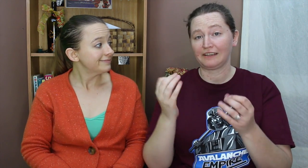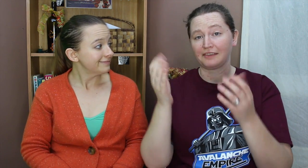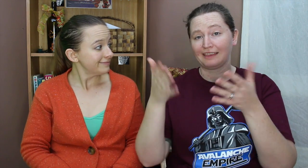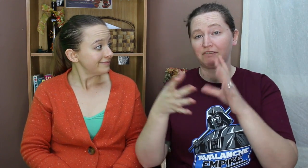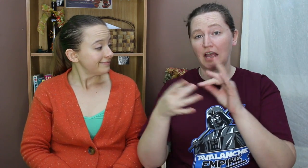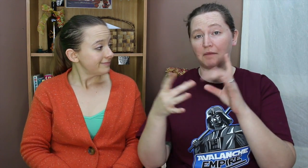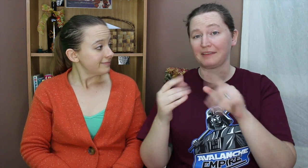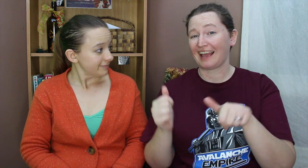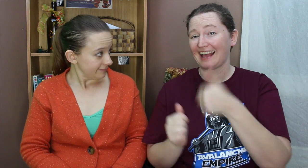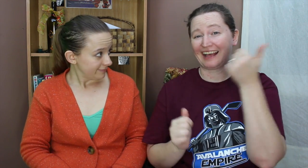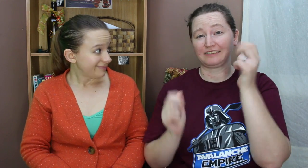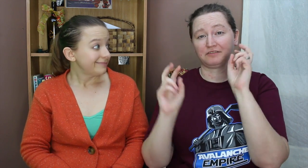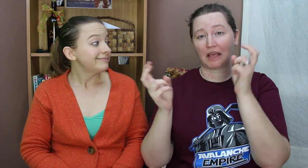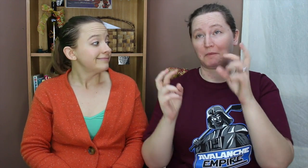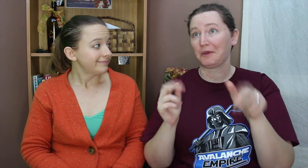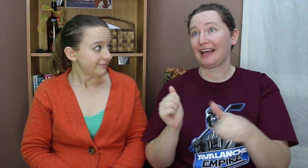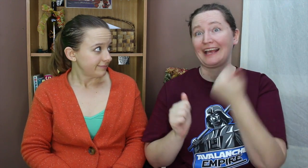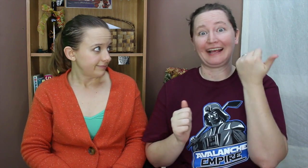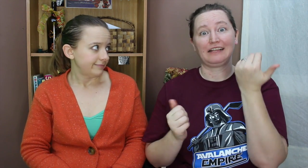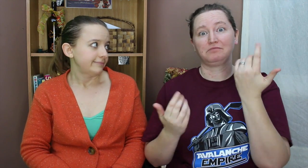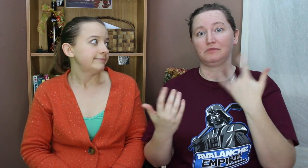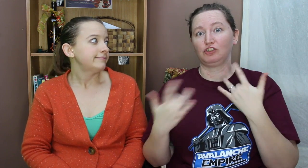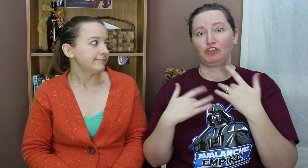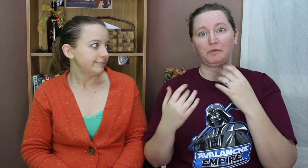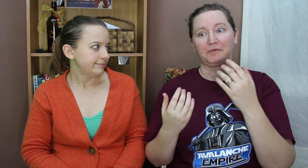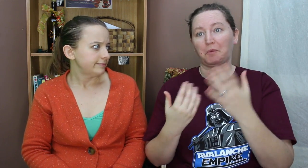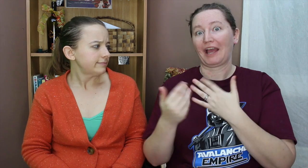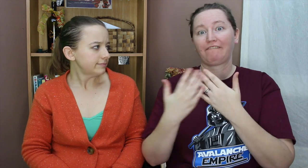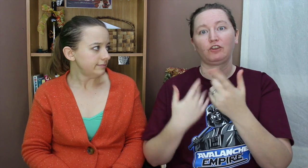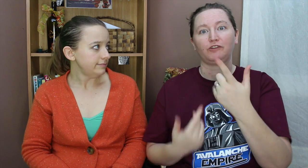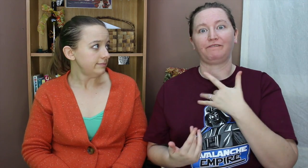[Jenna] Yeah go ahead and leave a comment. Any topic